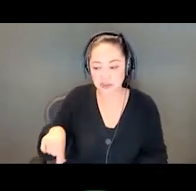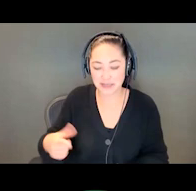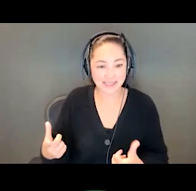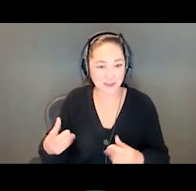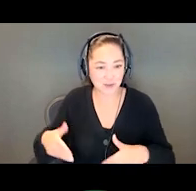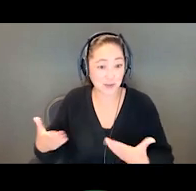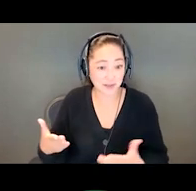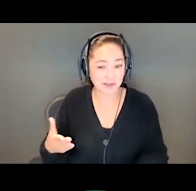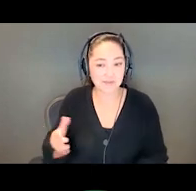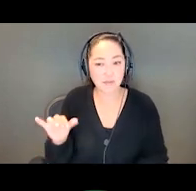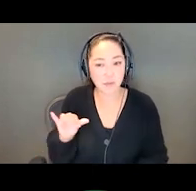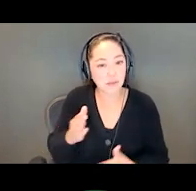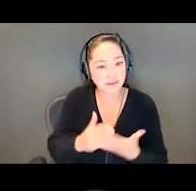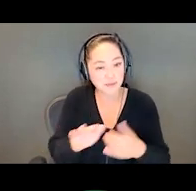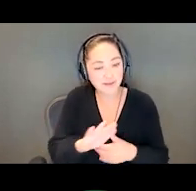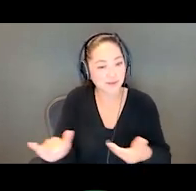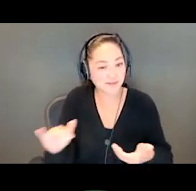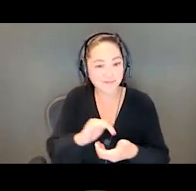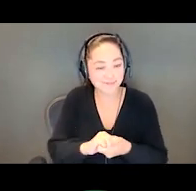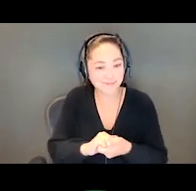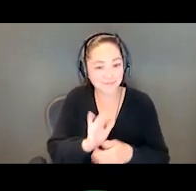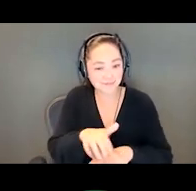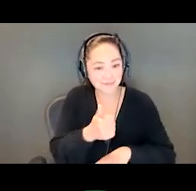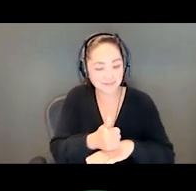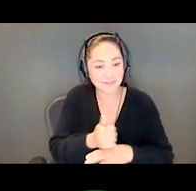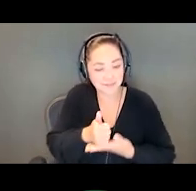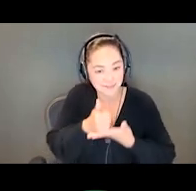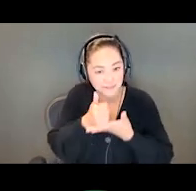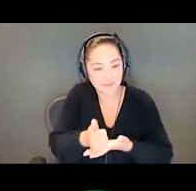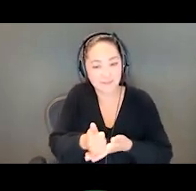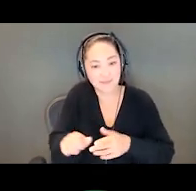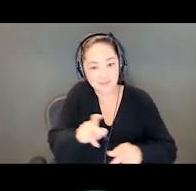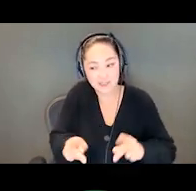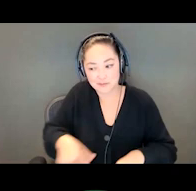some of the partnerships you've been able to form to help people get outdoors or some